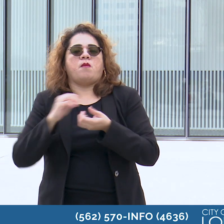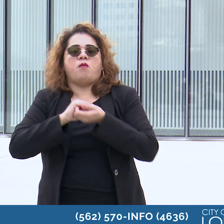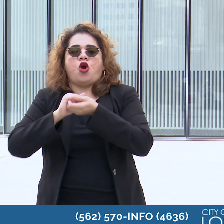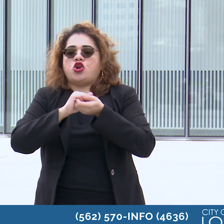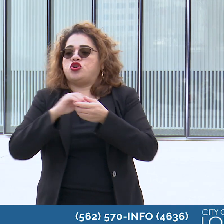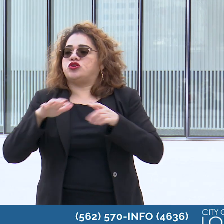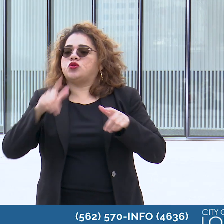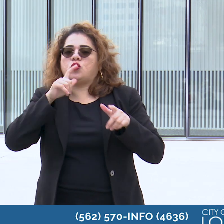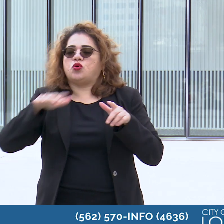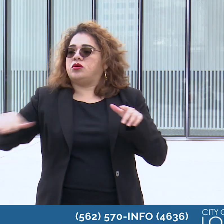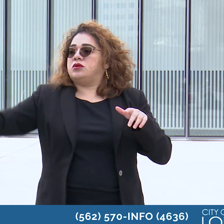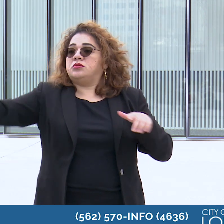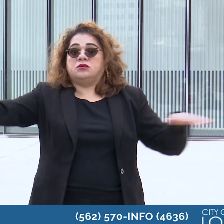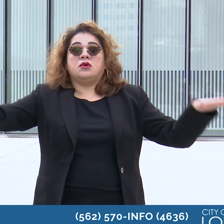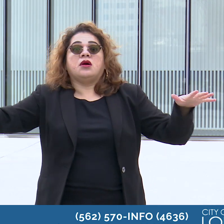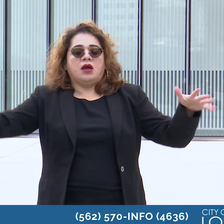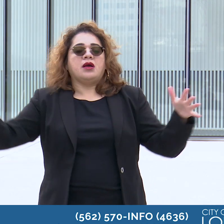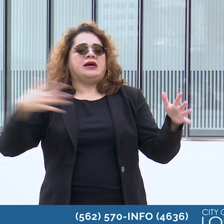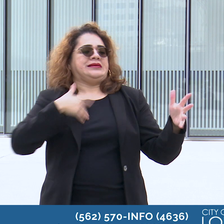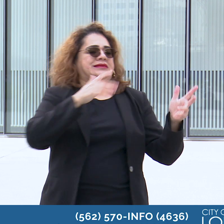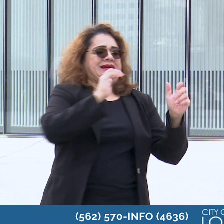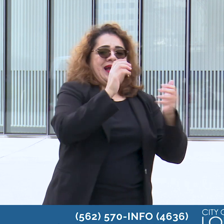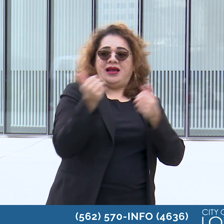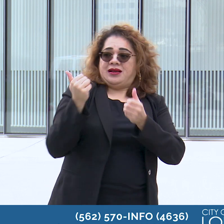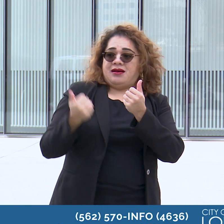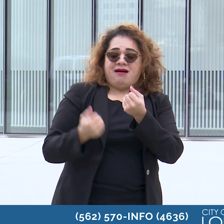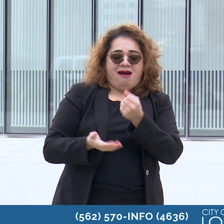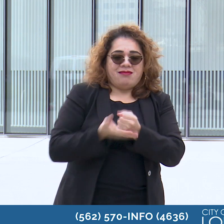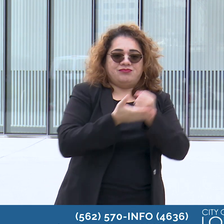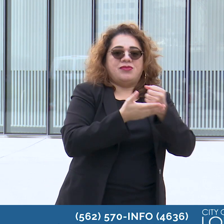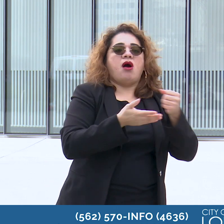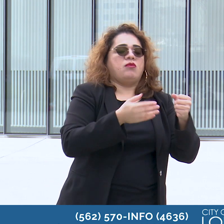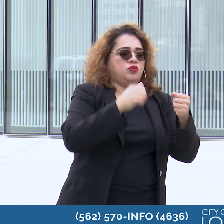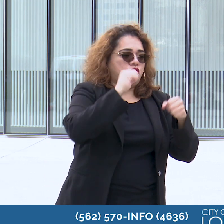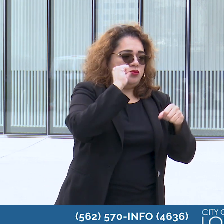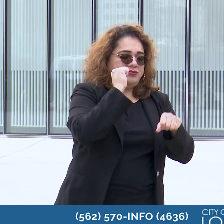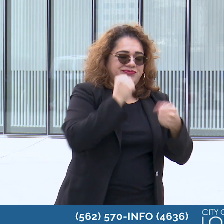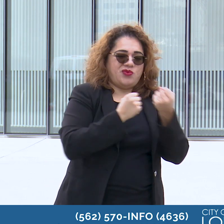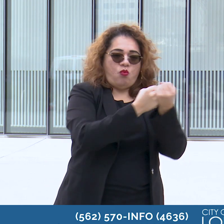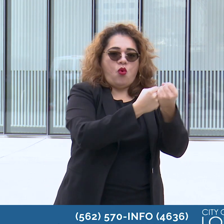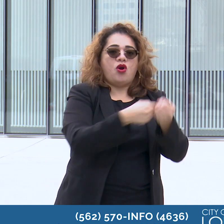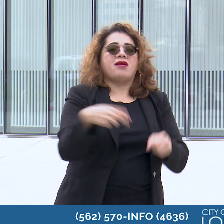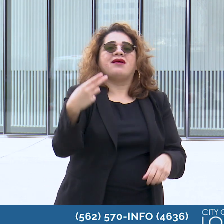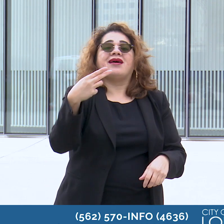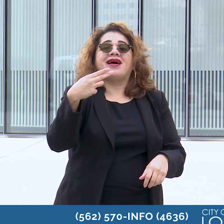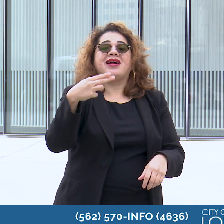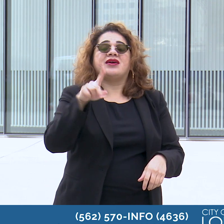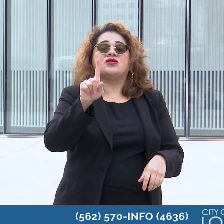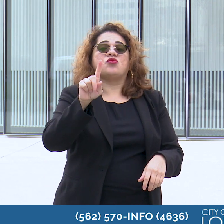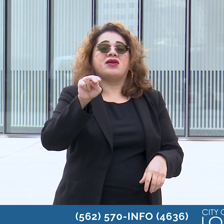And we dispensed vaccines for thousands of residents in response to H1N1 years ago.